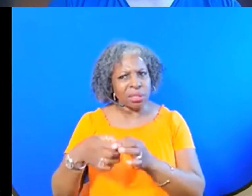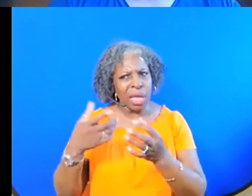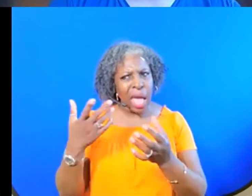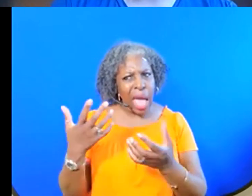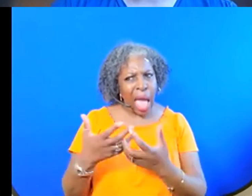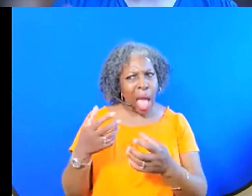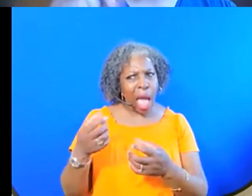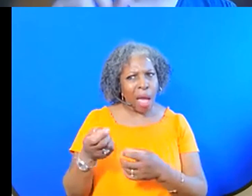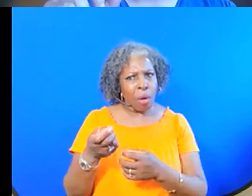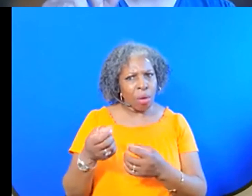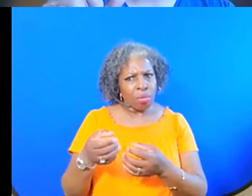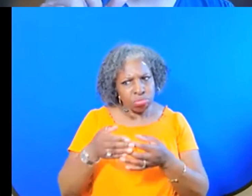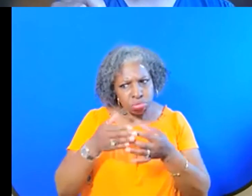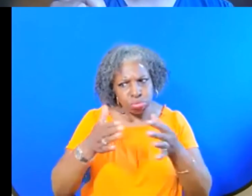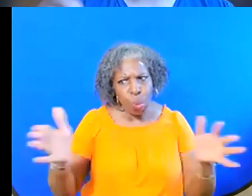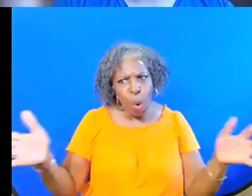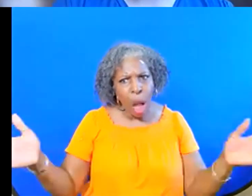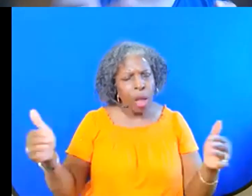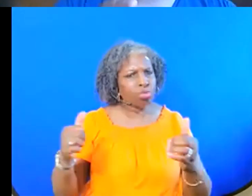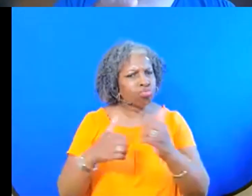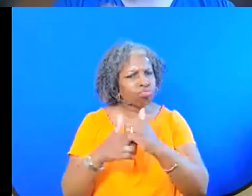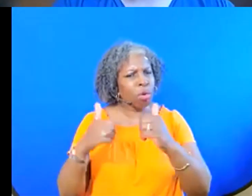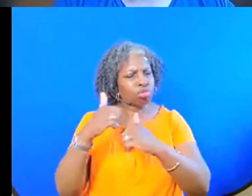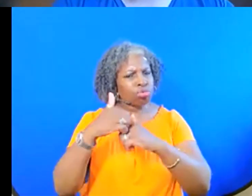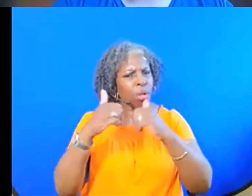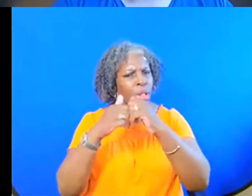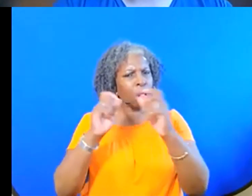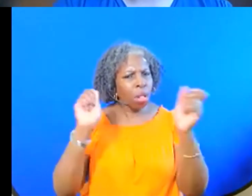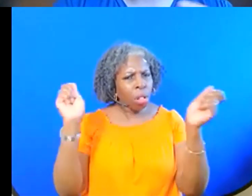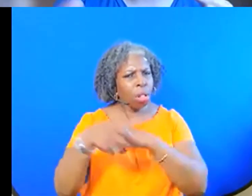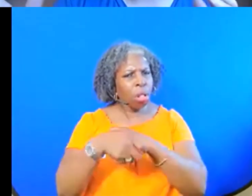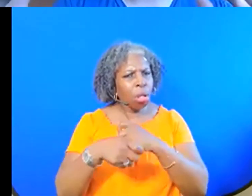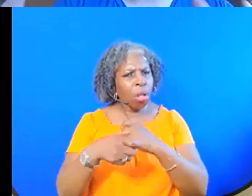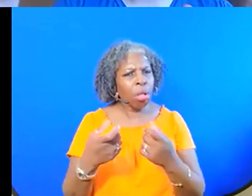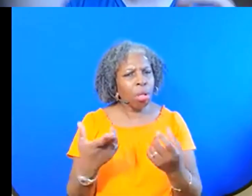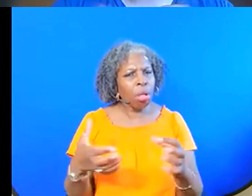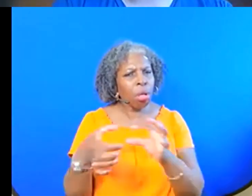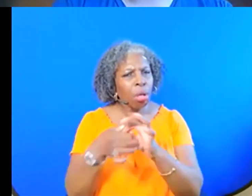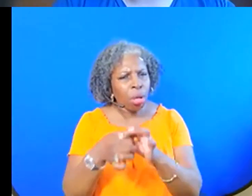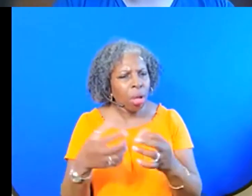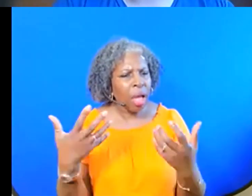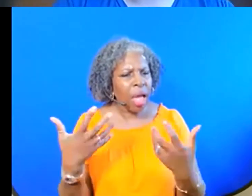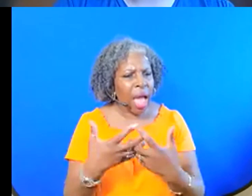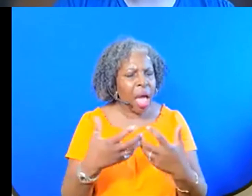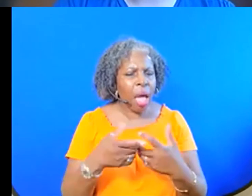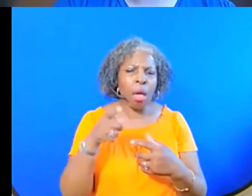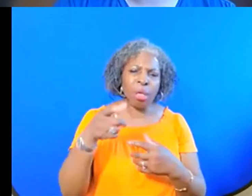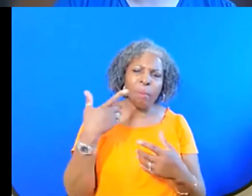And it was very interesting, when you were showing that report, and you were showing the kind of like, lack of biodiversity.